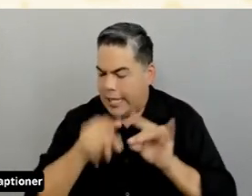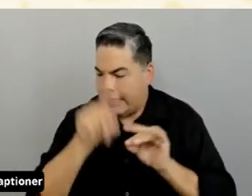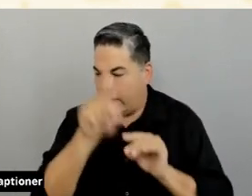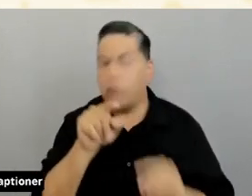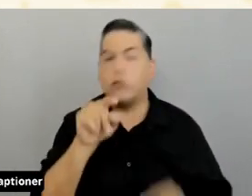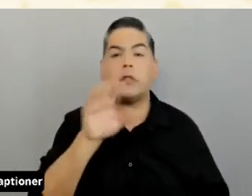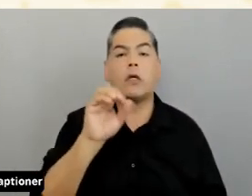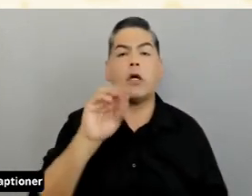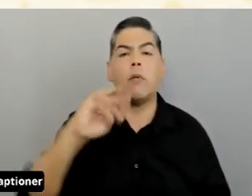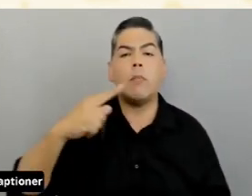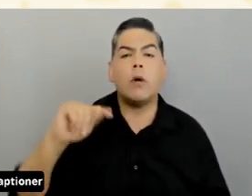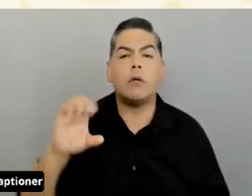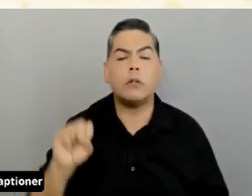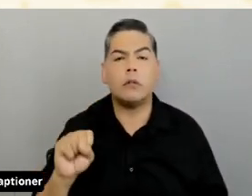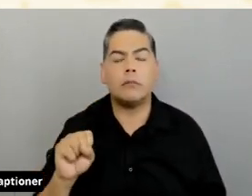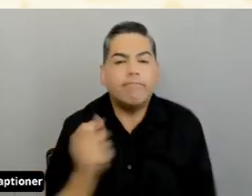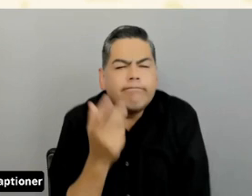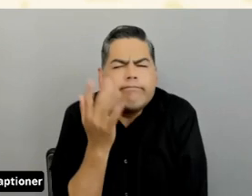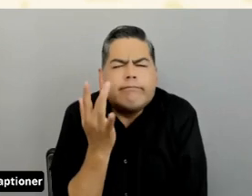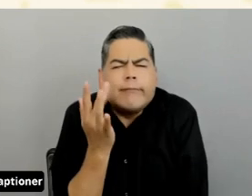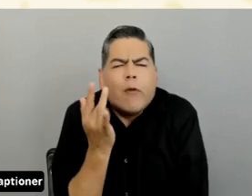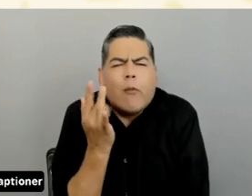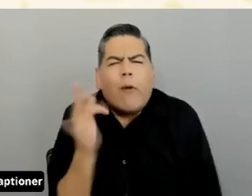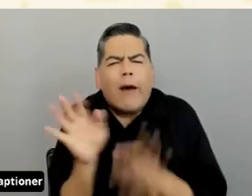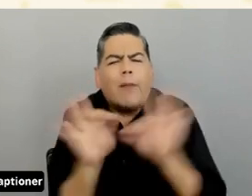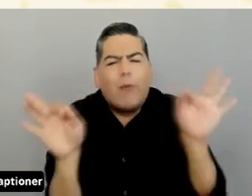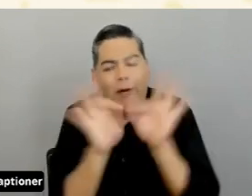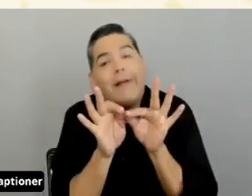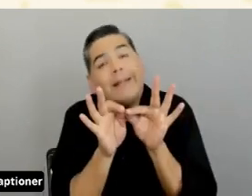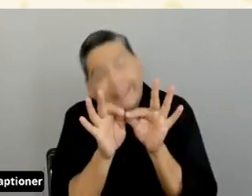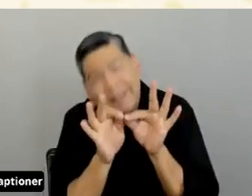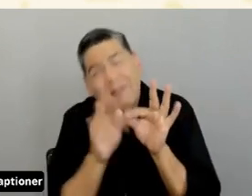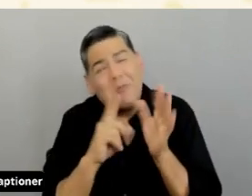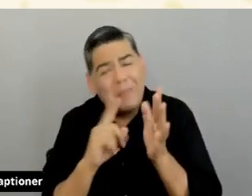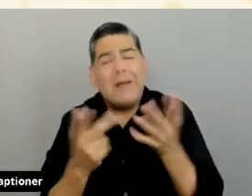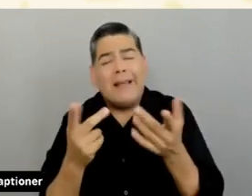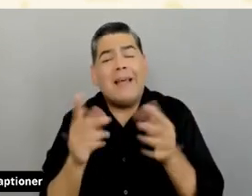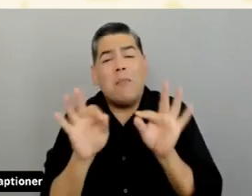Why is this important? Because it will be meaningful or not for people that are blind